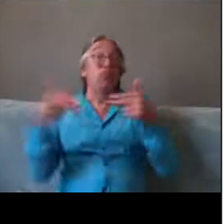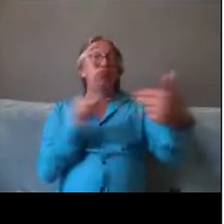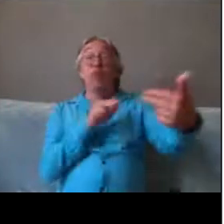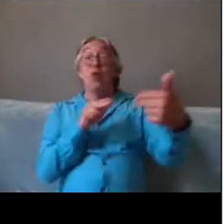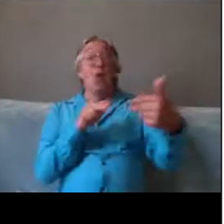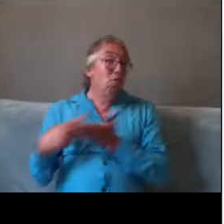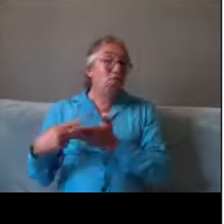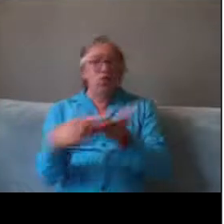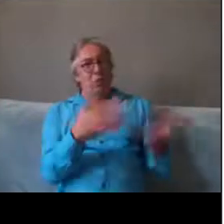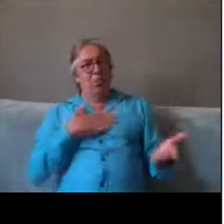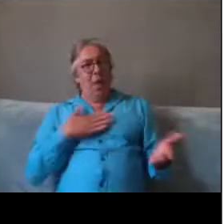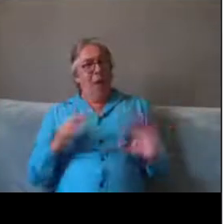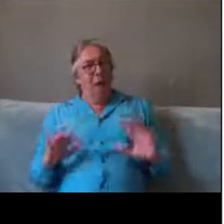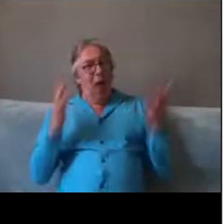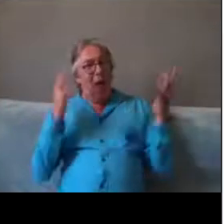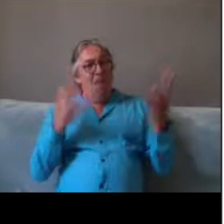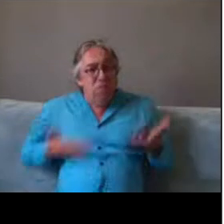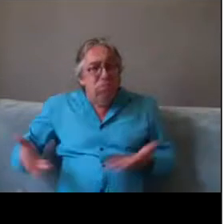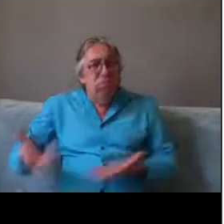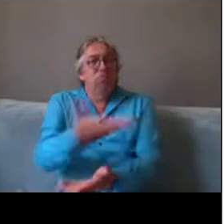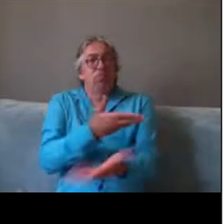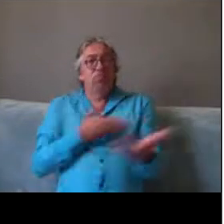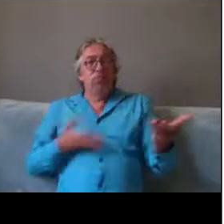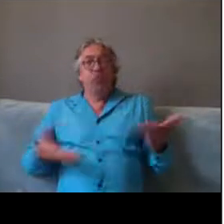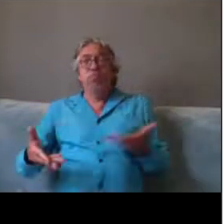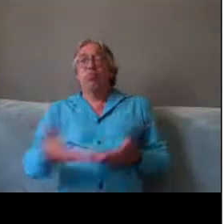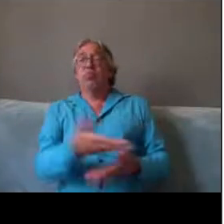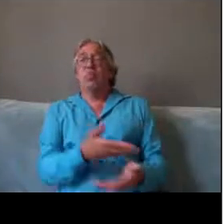the accessibility and inclusiveness of mobility.